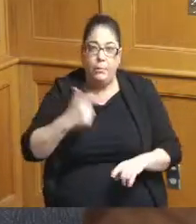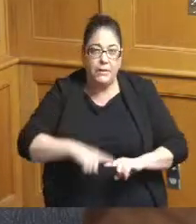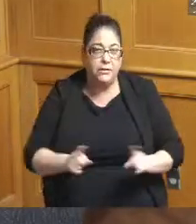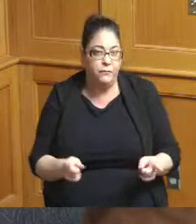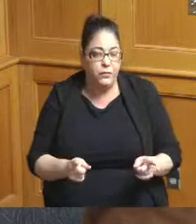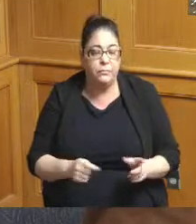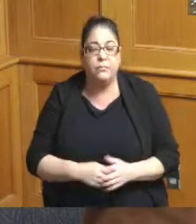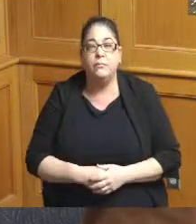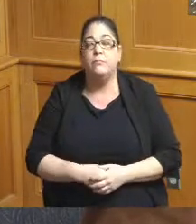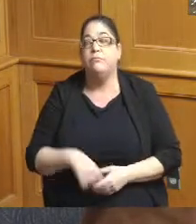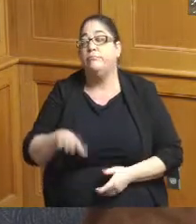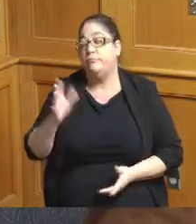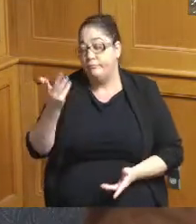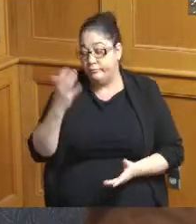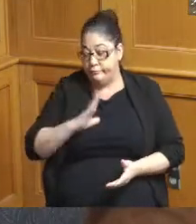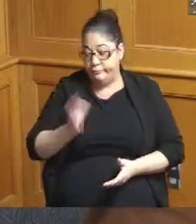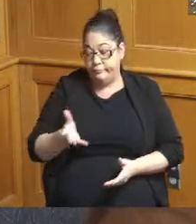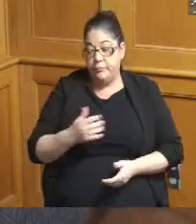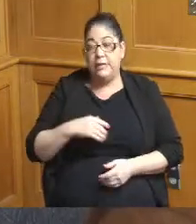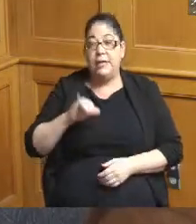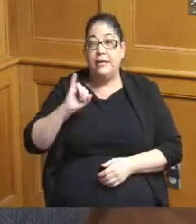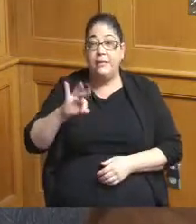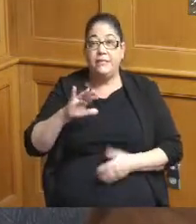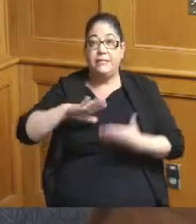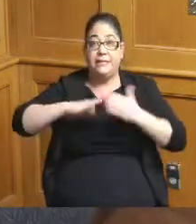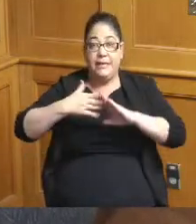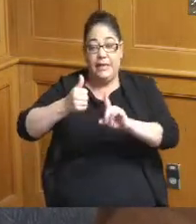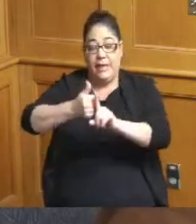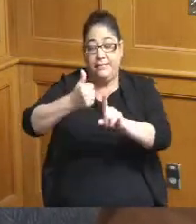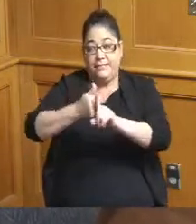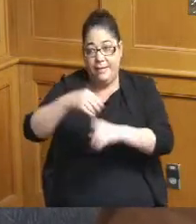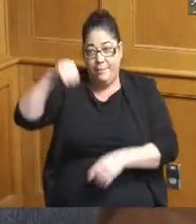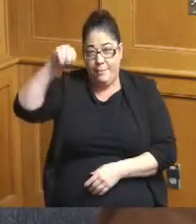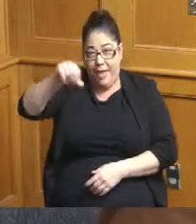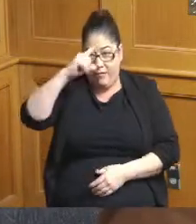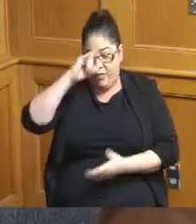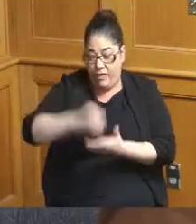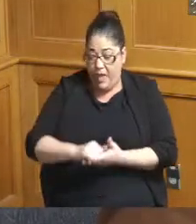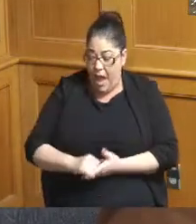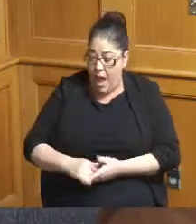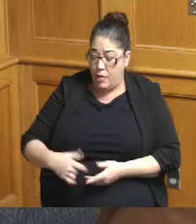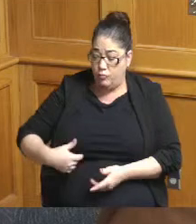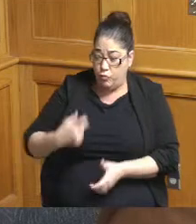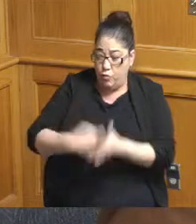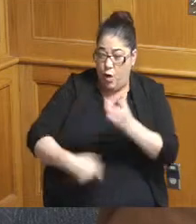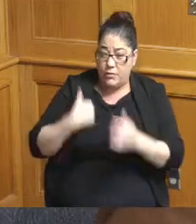city's paying for it we don't put a dime toward it it doesn't cost us anything hey you won't